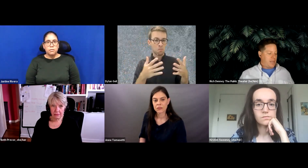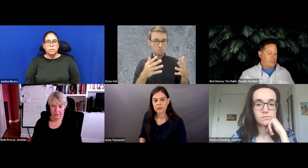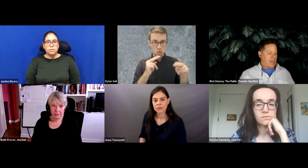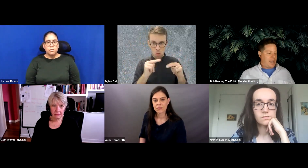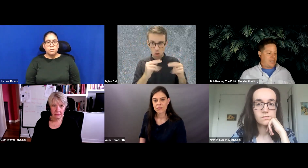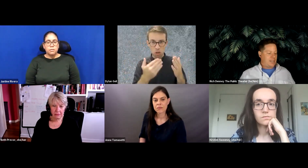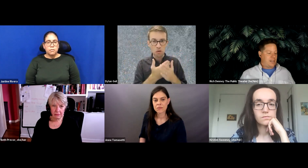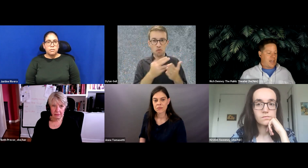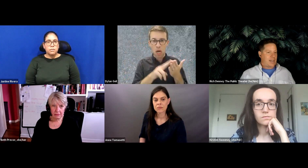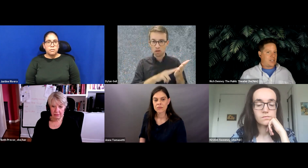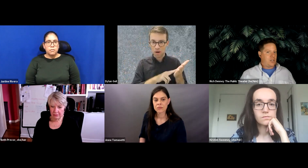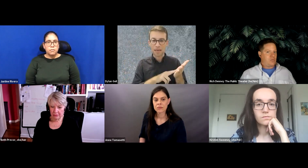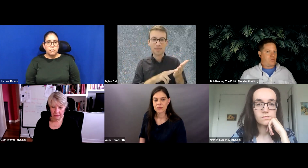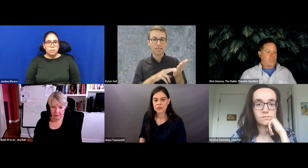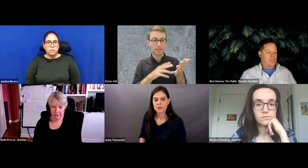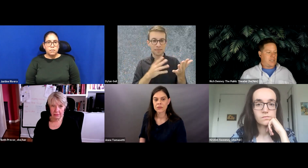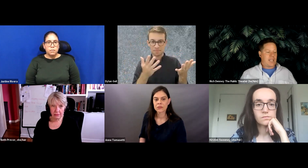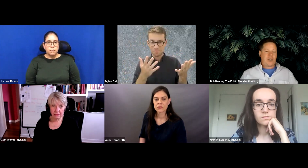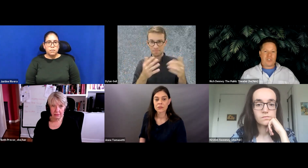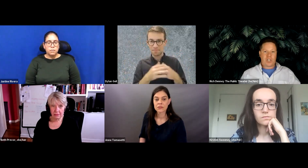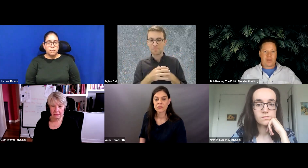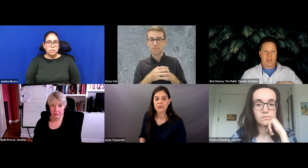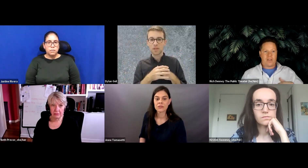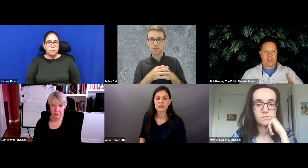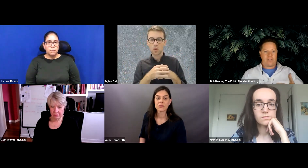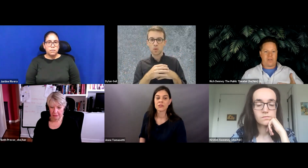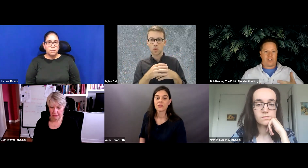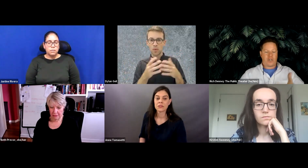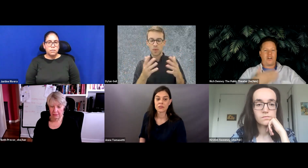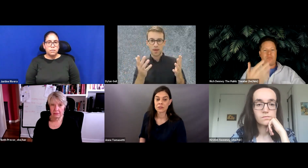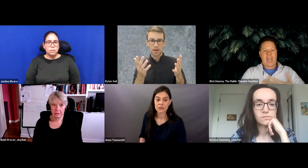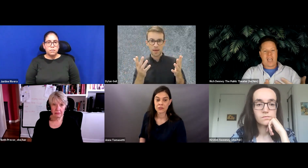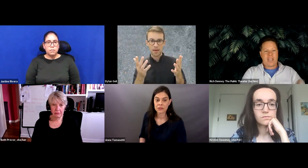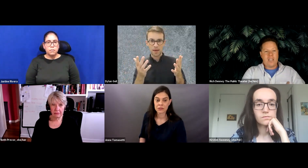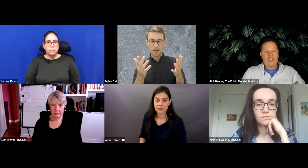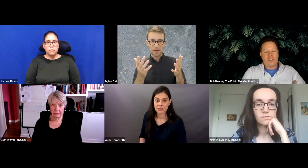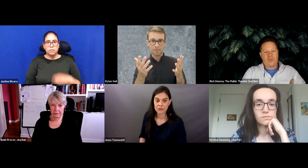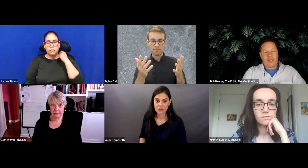align that relationship of return of pay to the